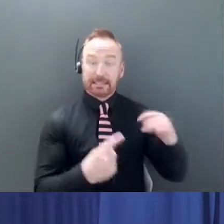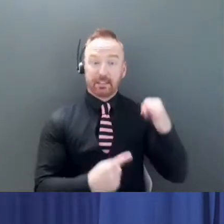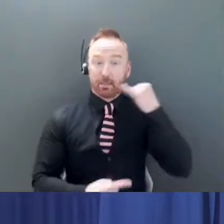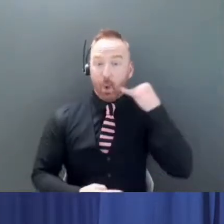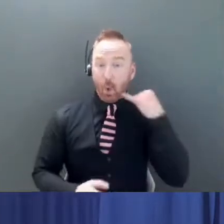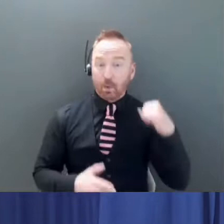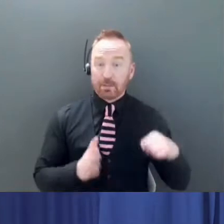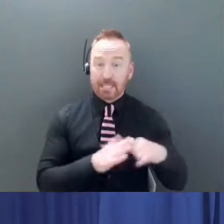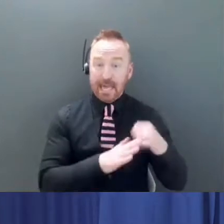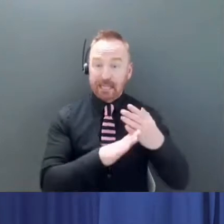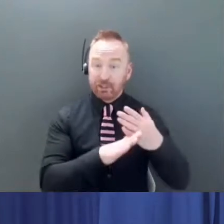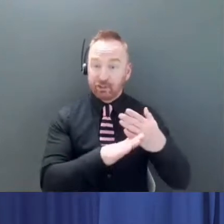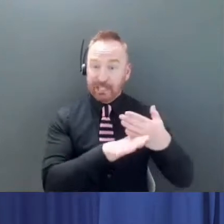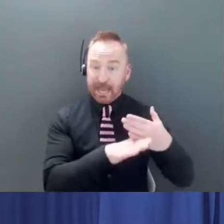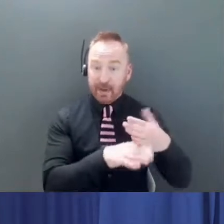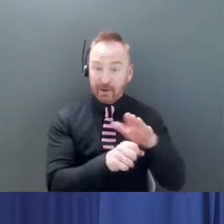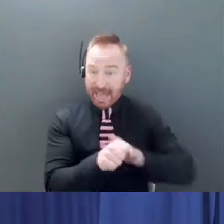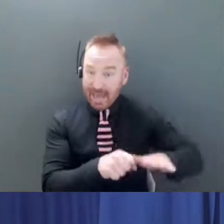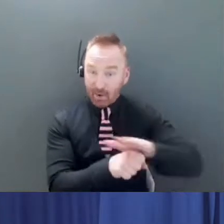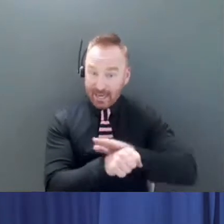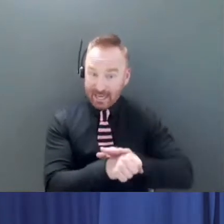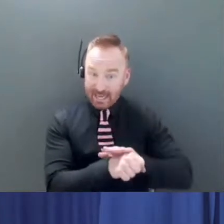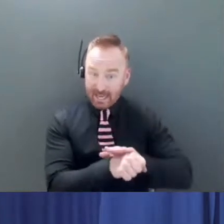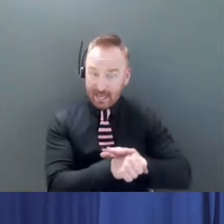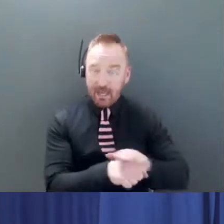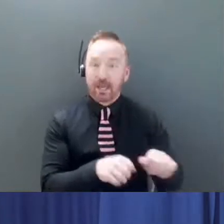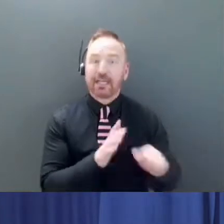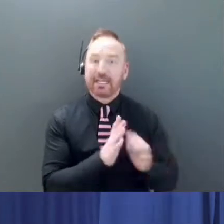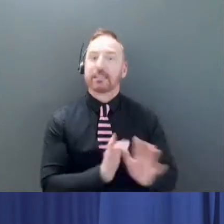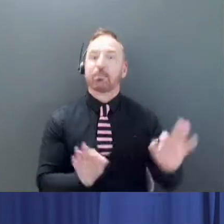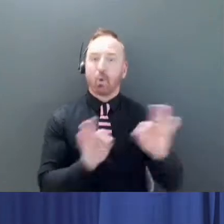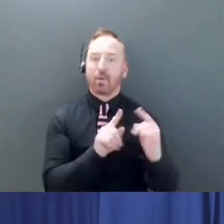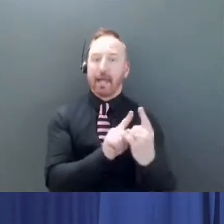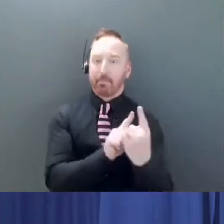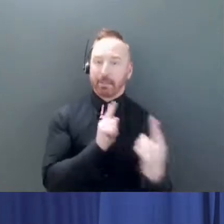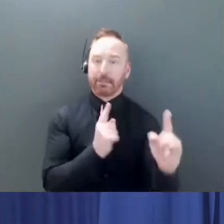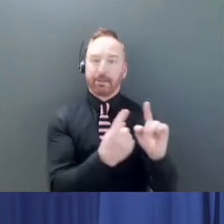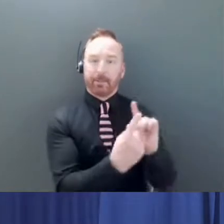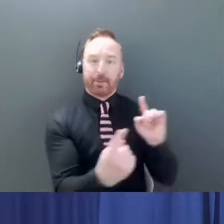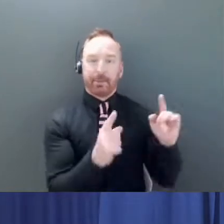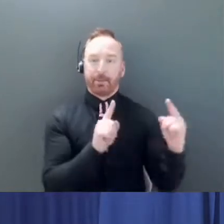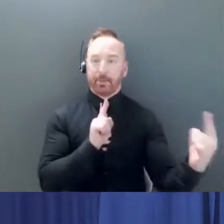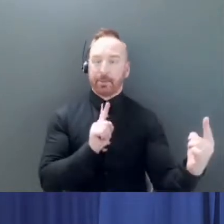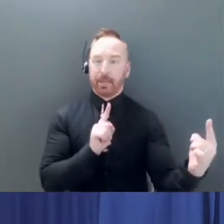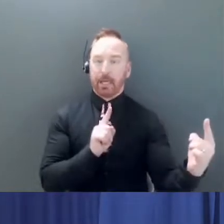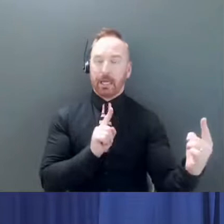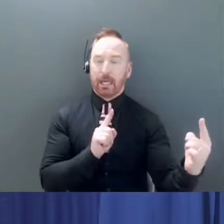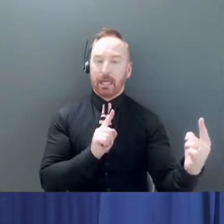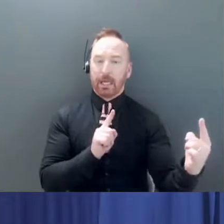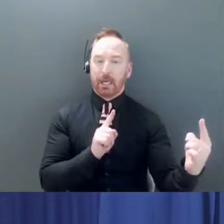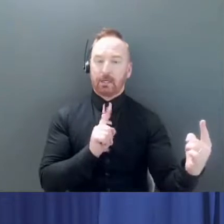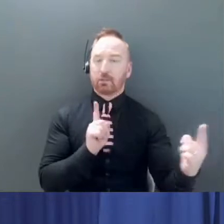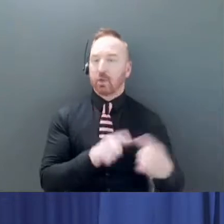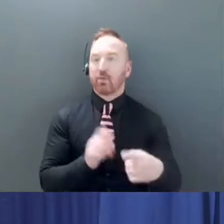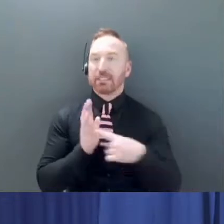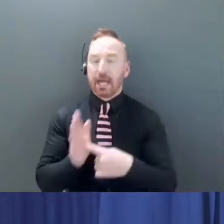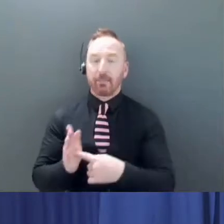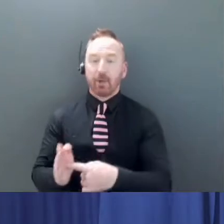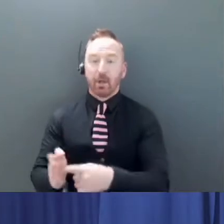important that physical distancing is integral. And that is looking at hallways and lunchrooms, areas like that common spaces to prevent